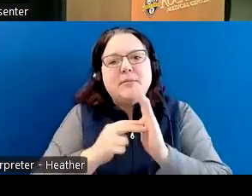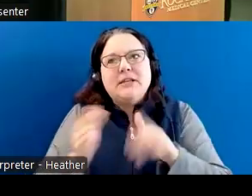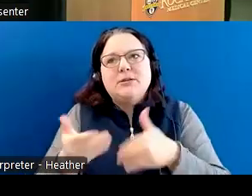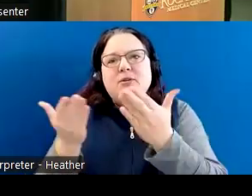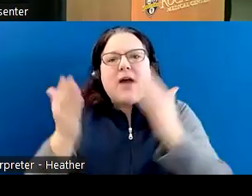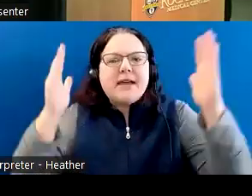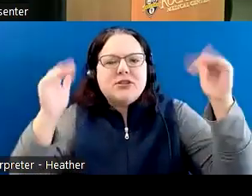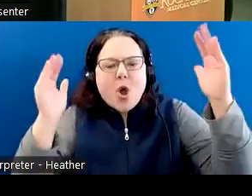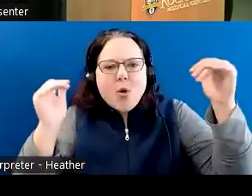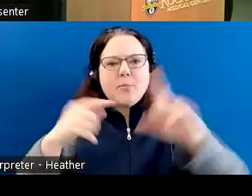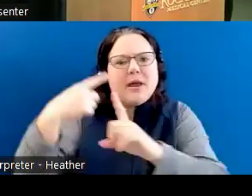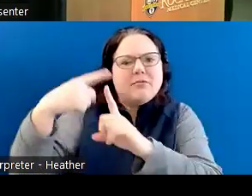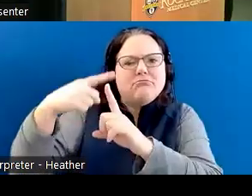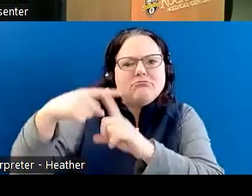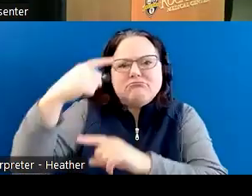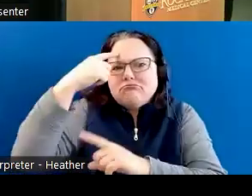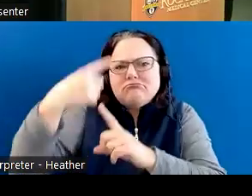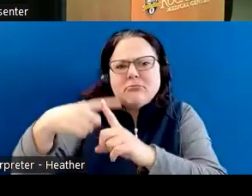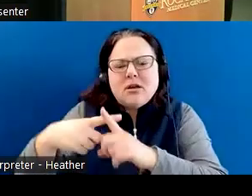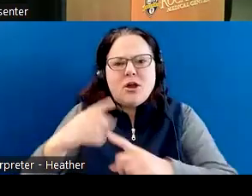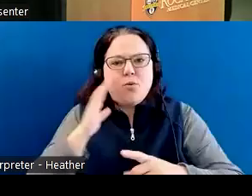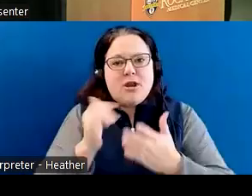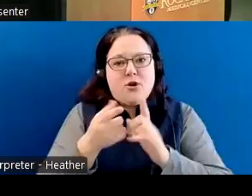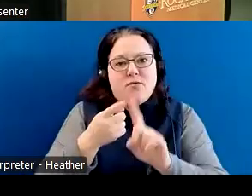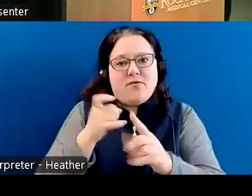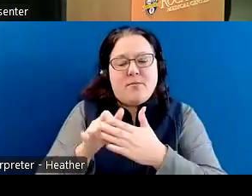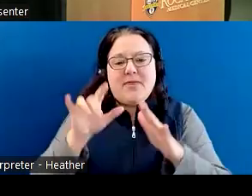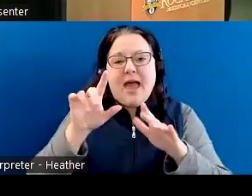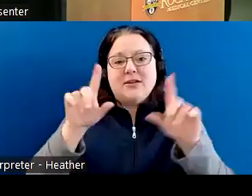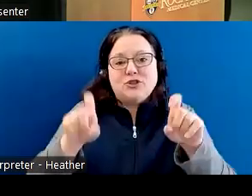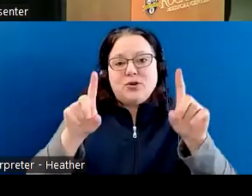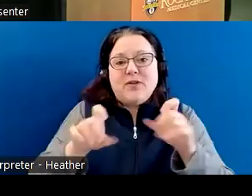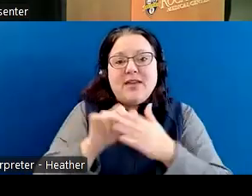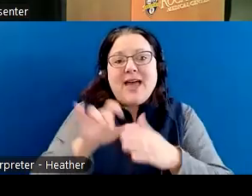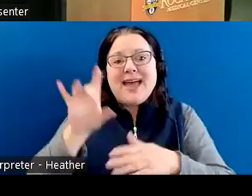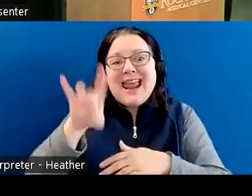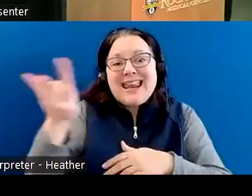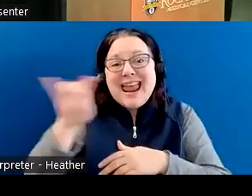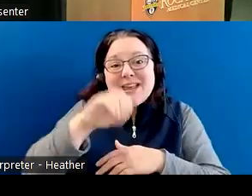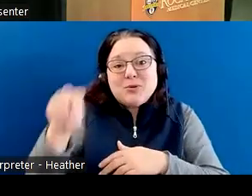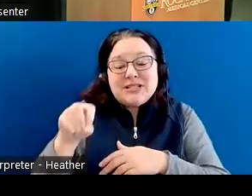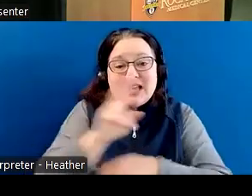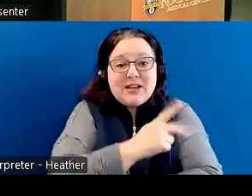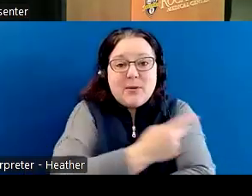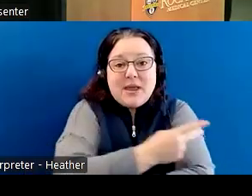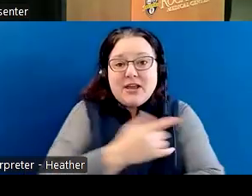that survey that 88% of strong recovery patients surveyed um felt that because of peer services